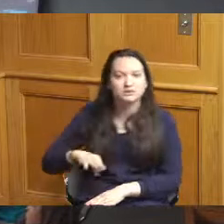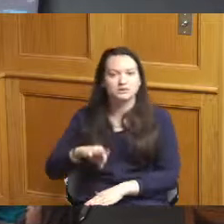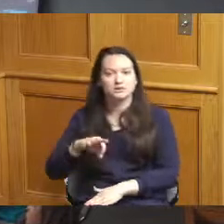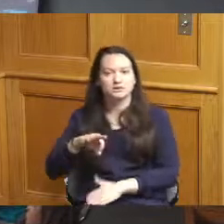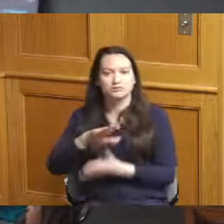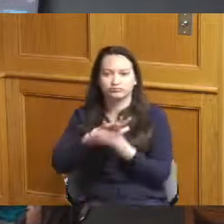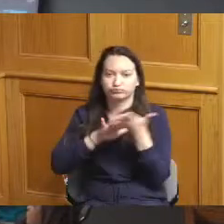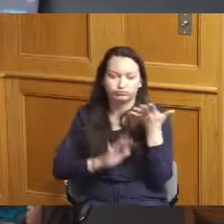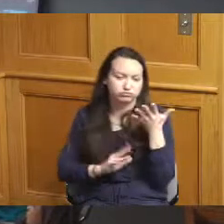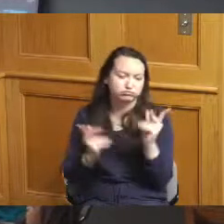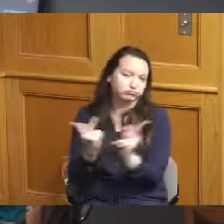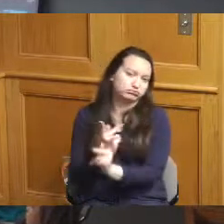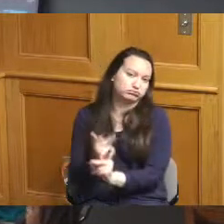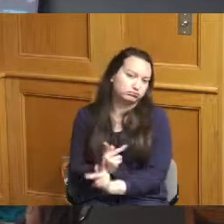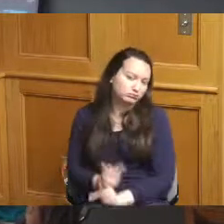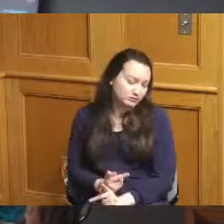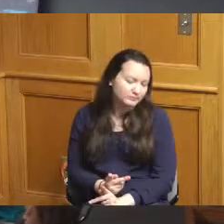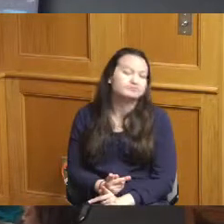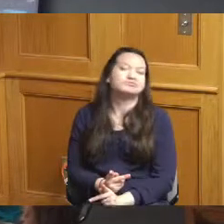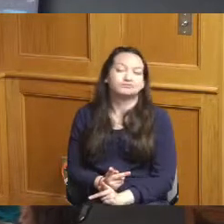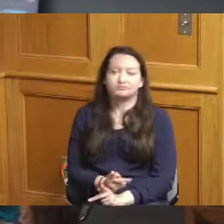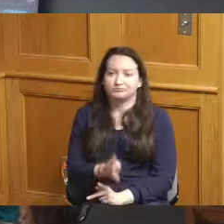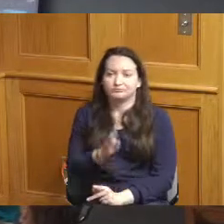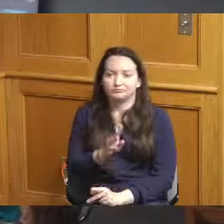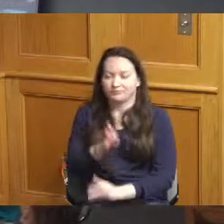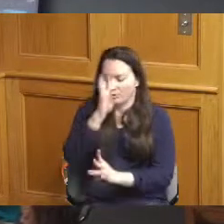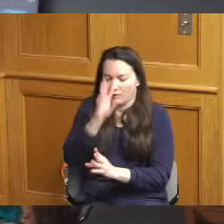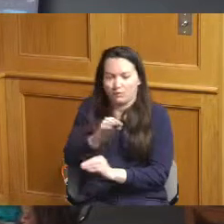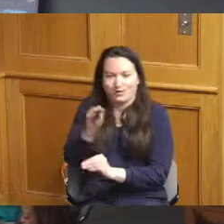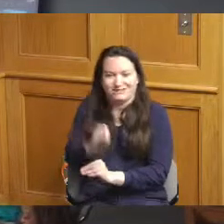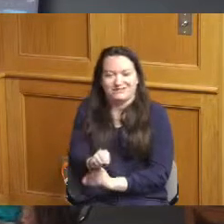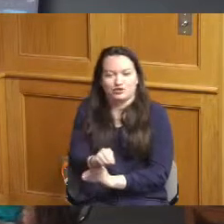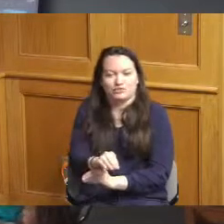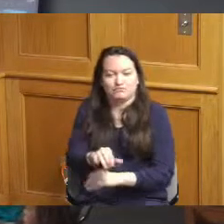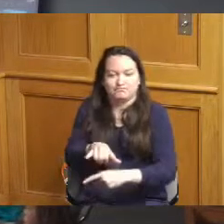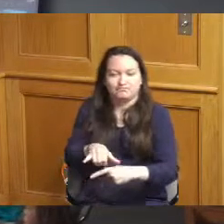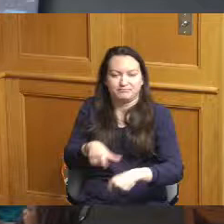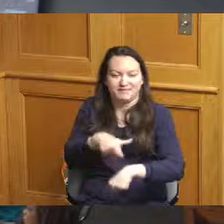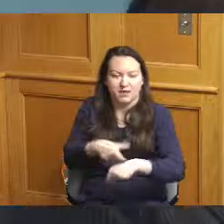things that we look into and then come up with a percentage in a term based on those numbers yeah